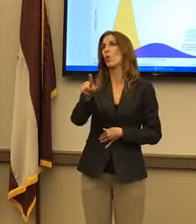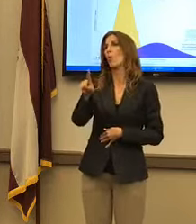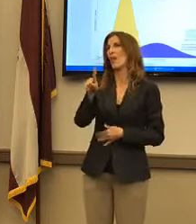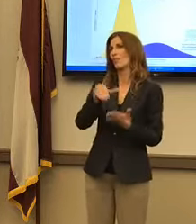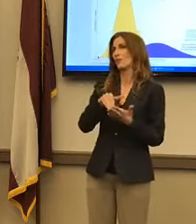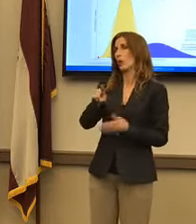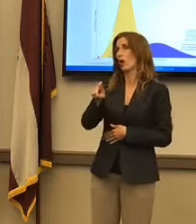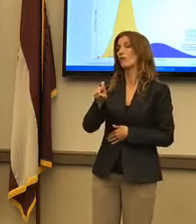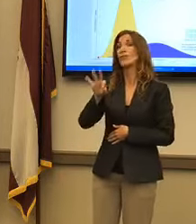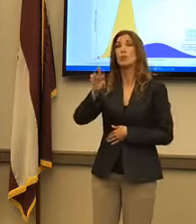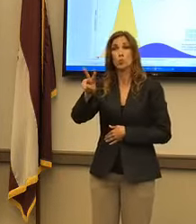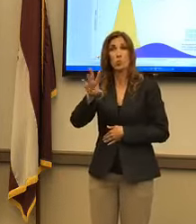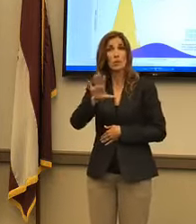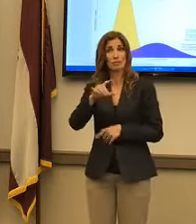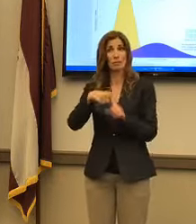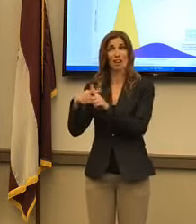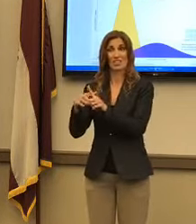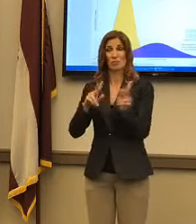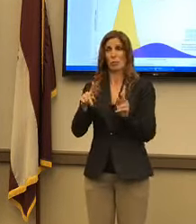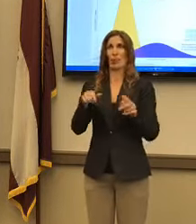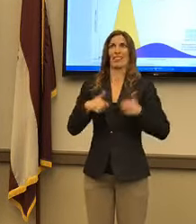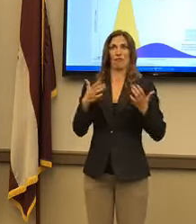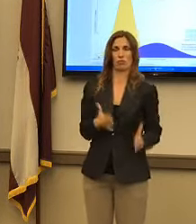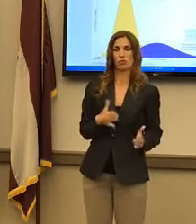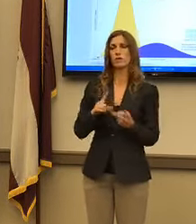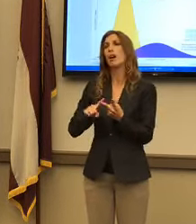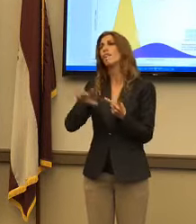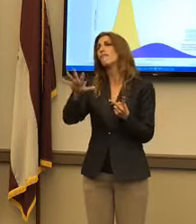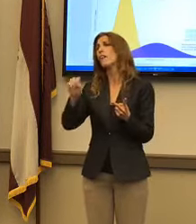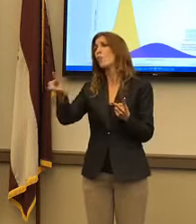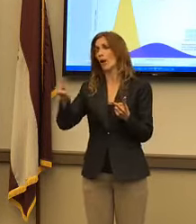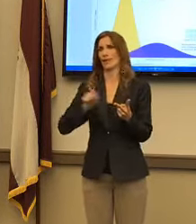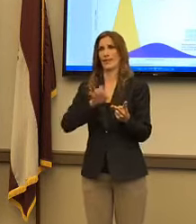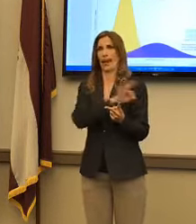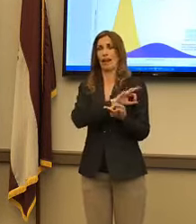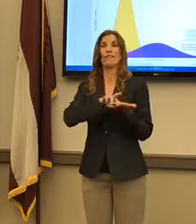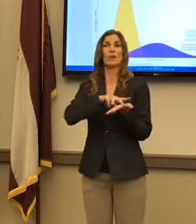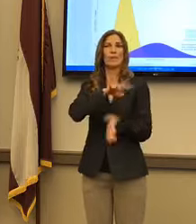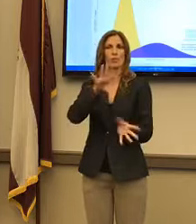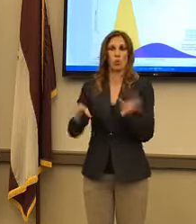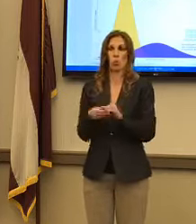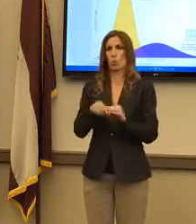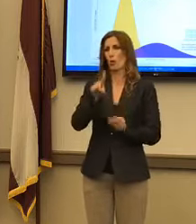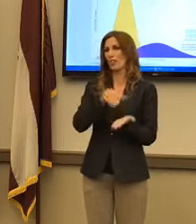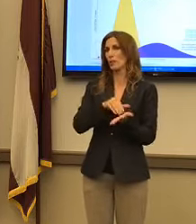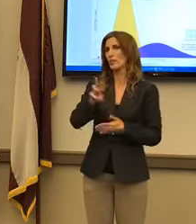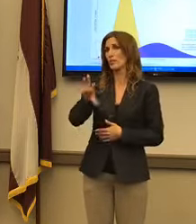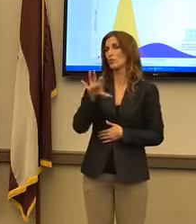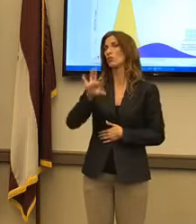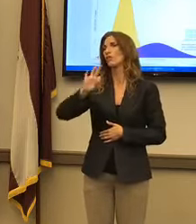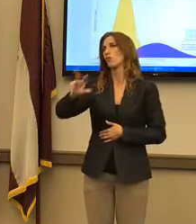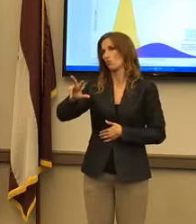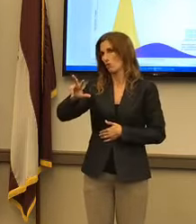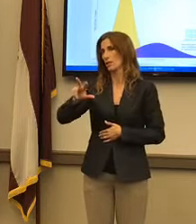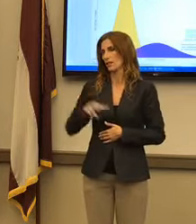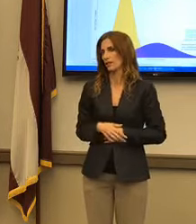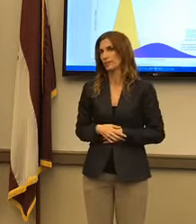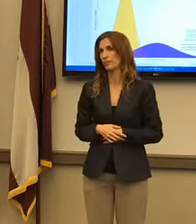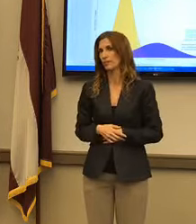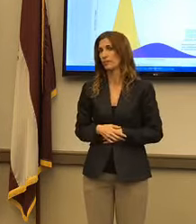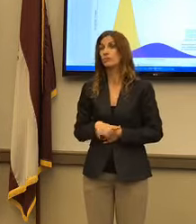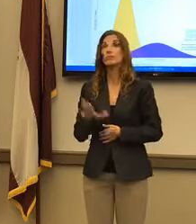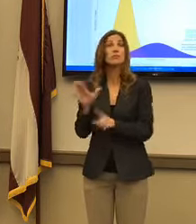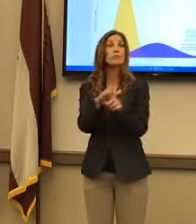among residents 501 among staff for a total of 1693 as a reminder not all of